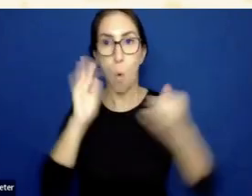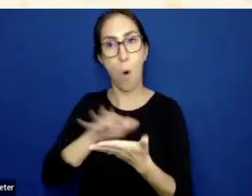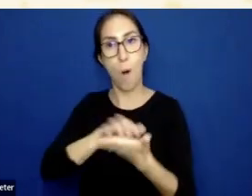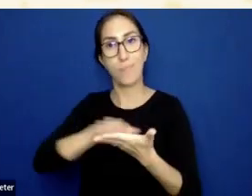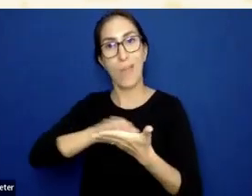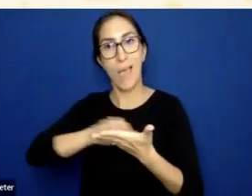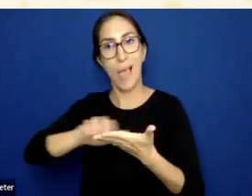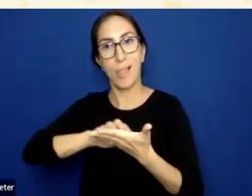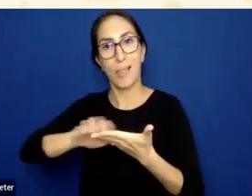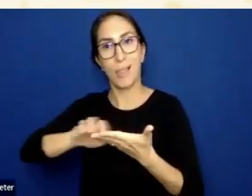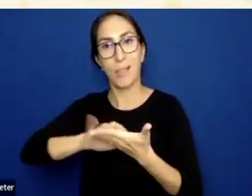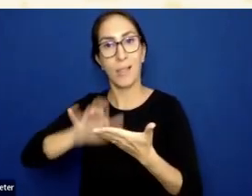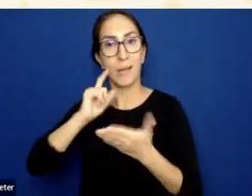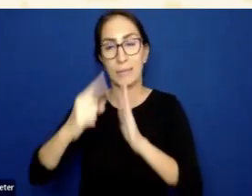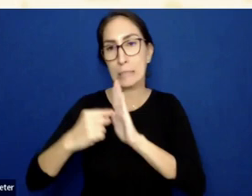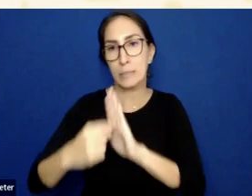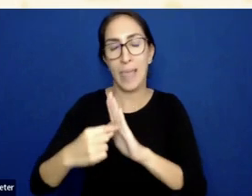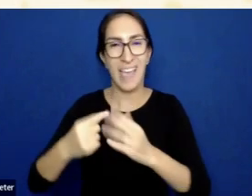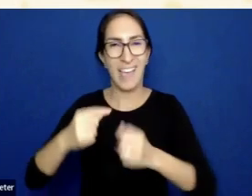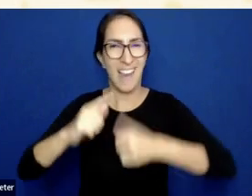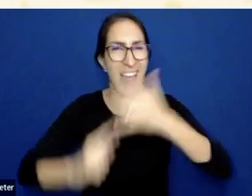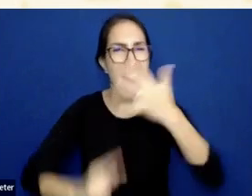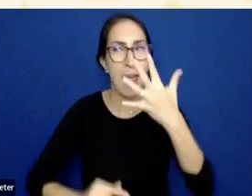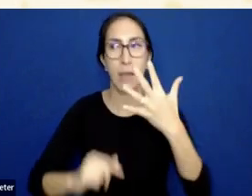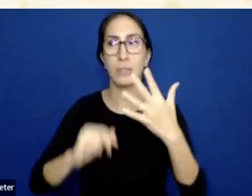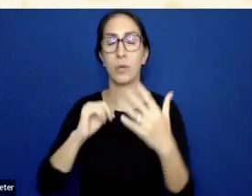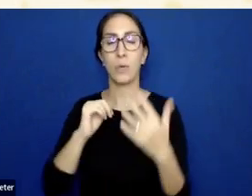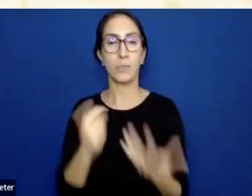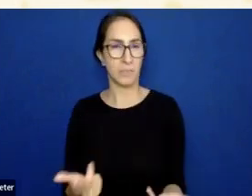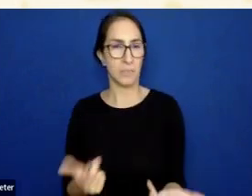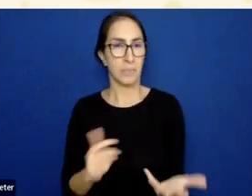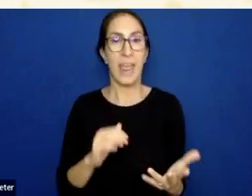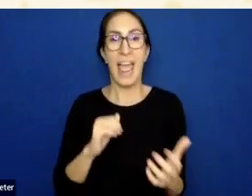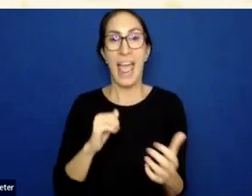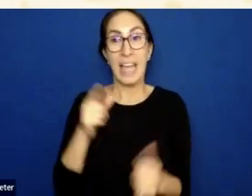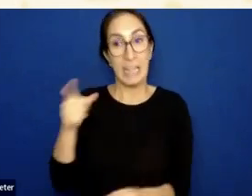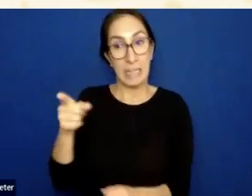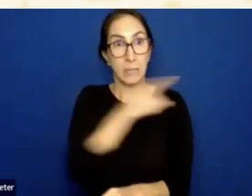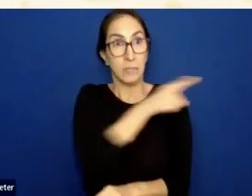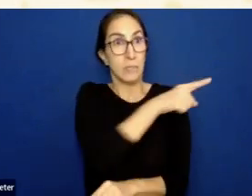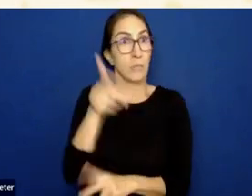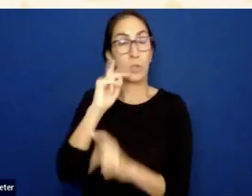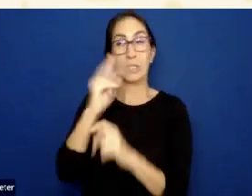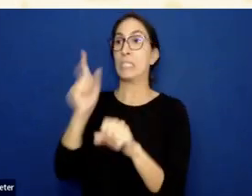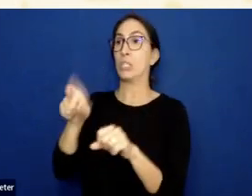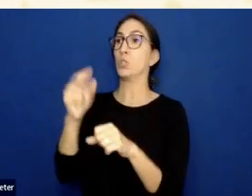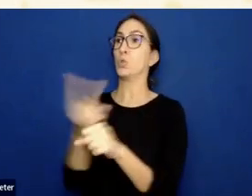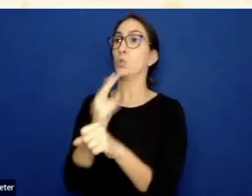So how usable is my site when I need to use external devices